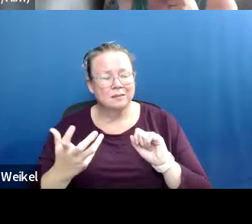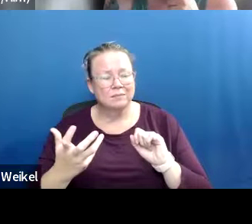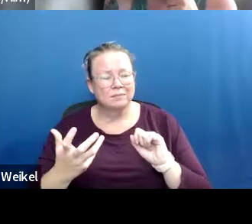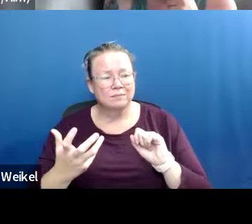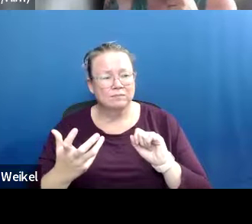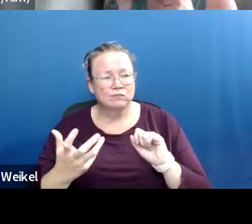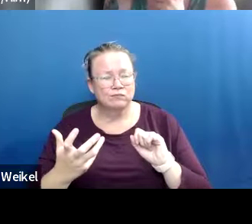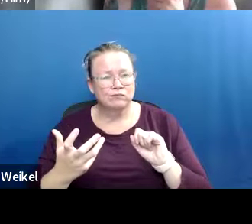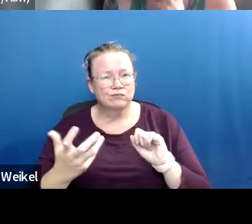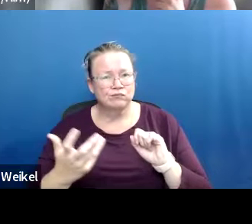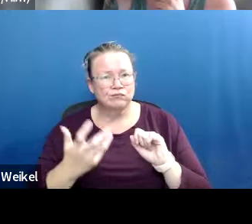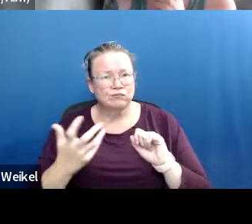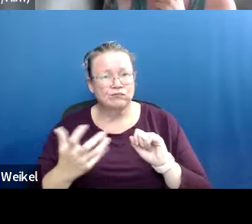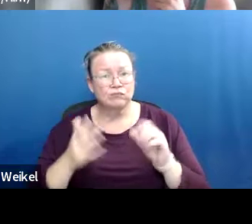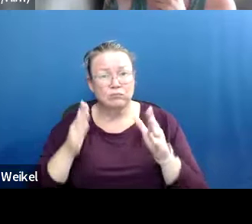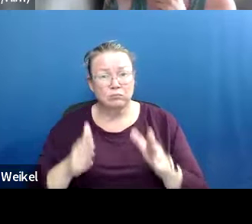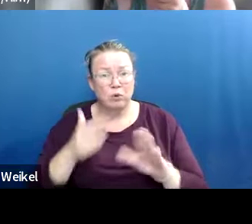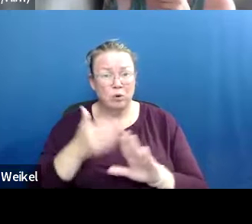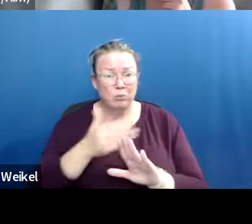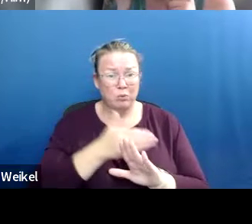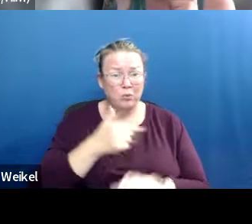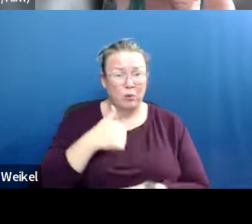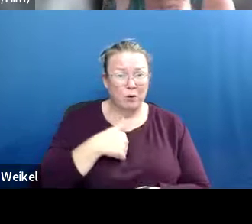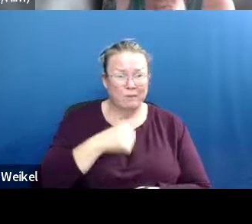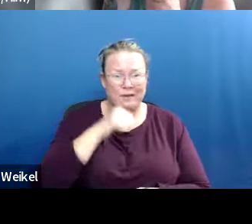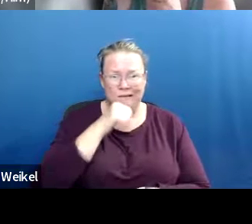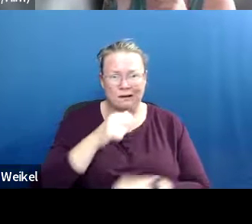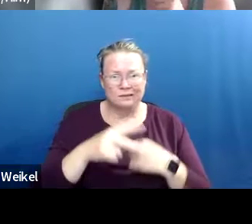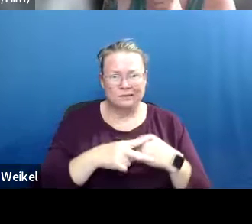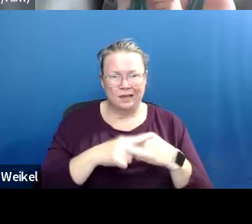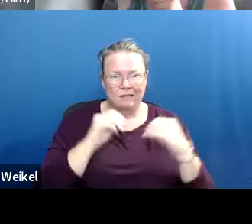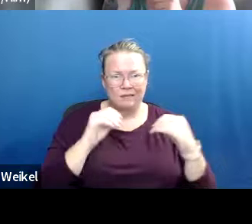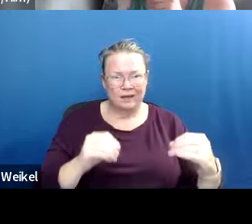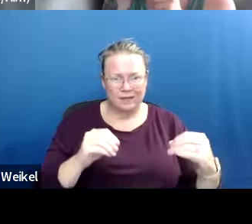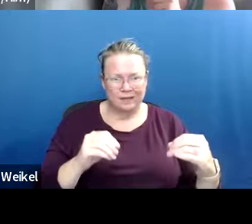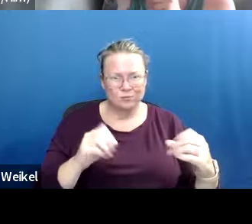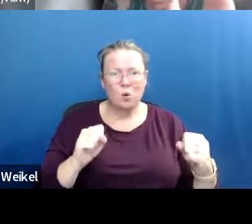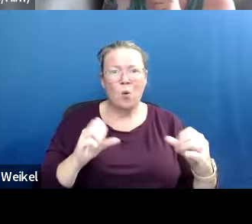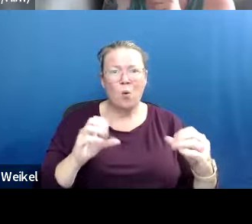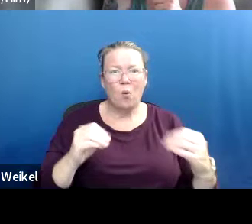Harm (He/Him): the person before me didn't save anything. So I don't have anyone's